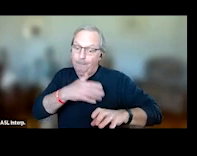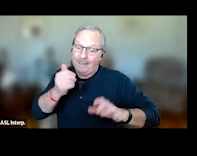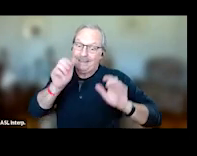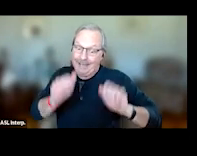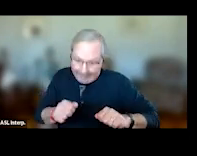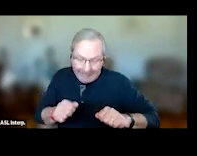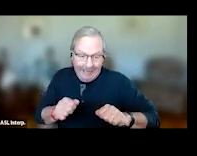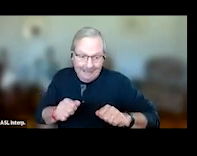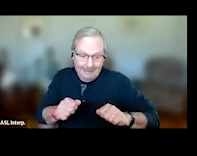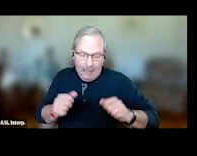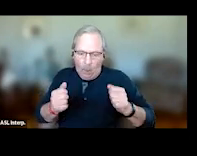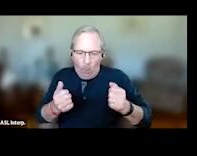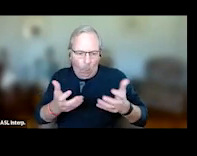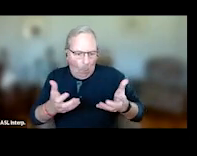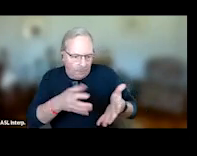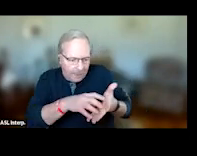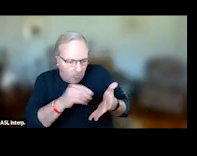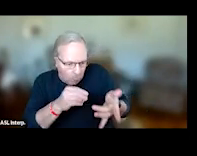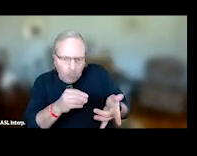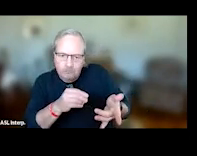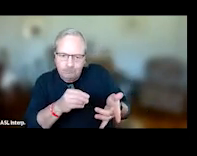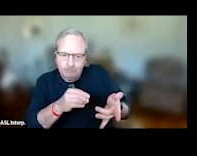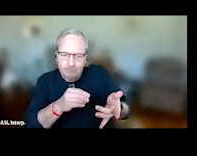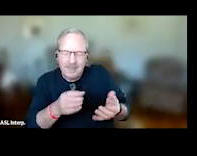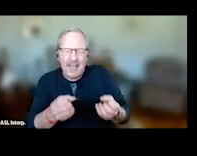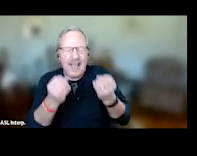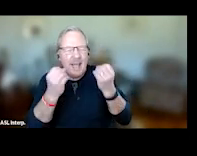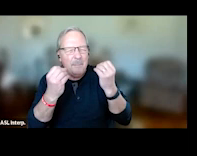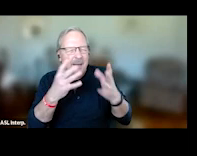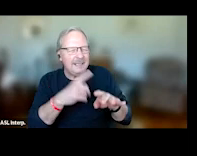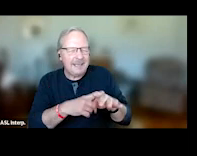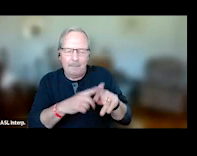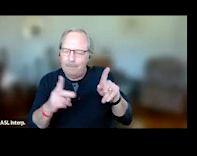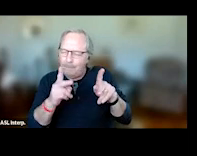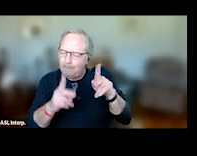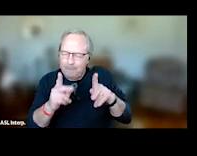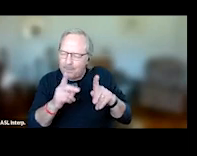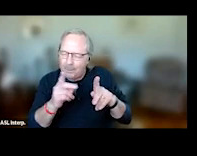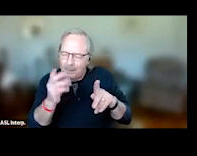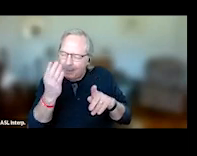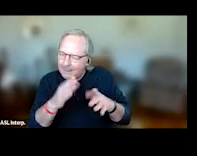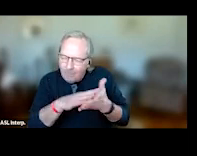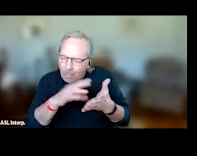with what they have and what they've learned. Keep in mind that many times people never learned healthy coping skills or interpersonal skills